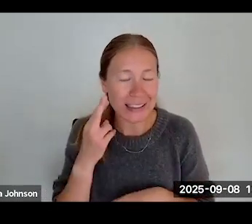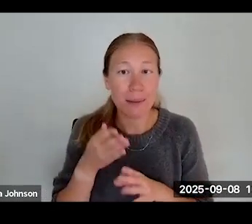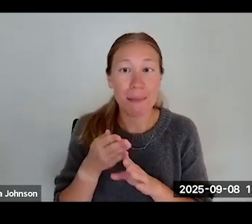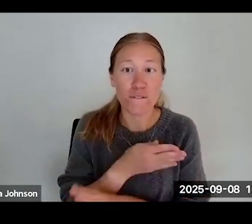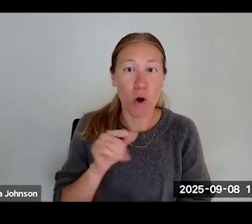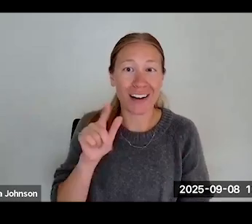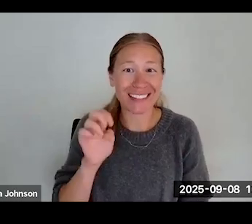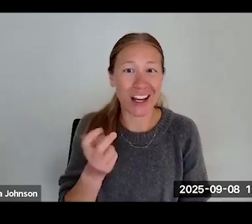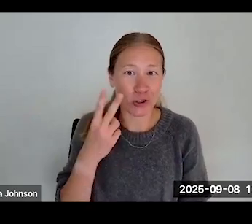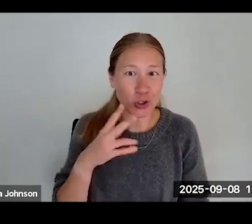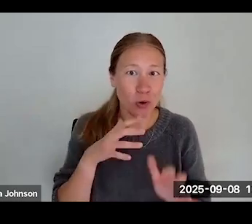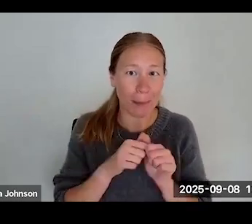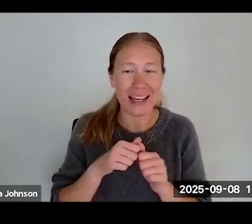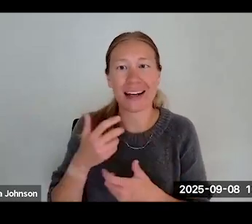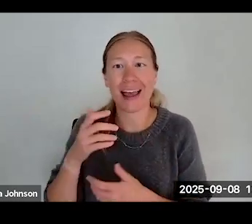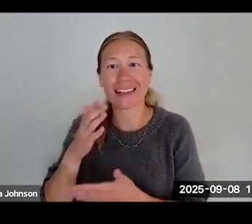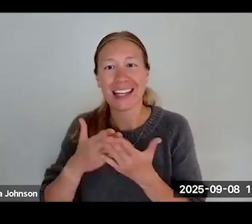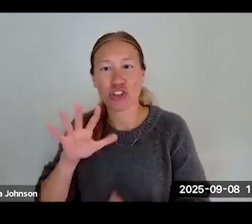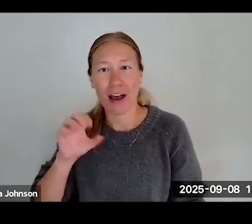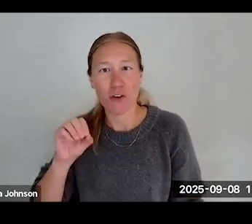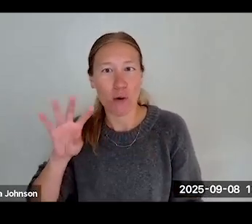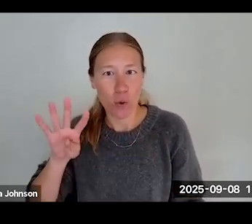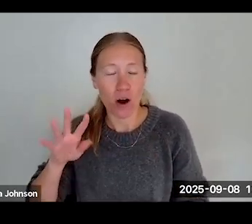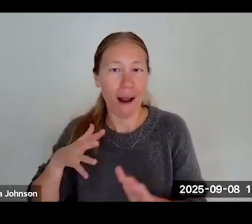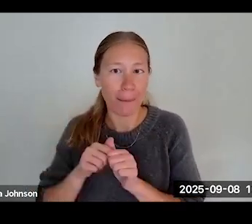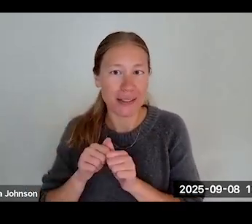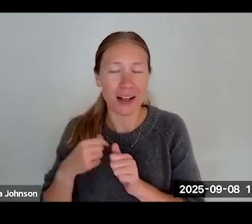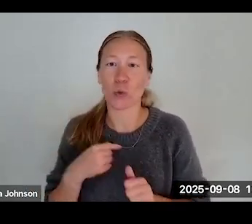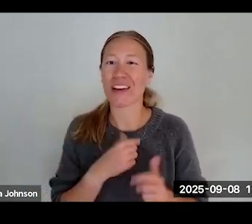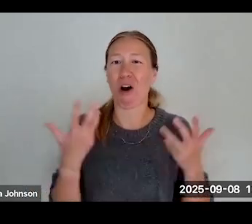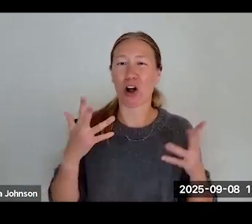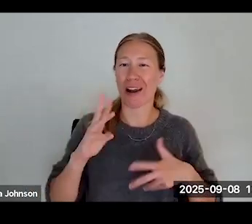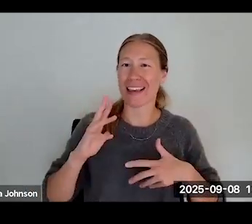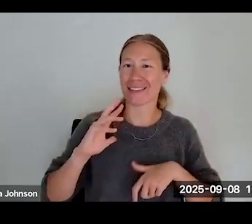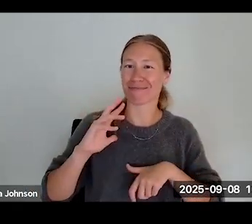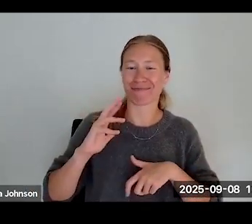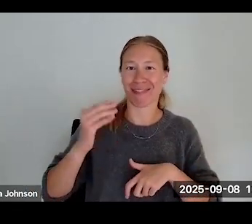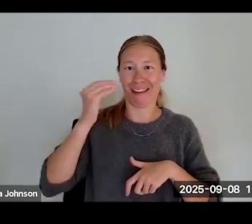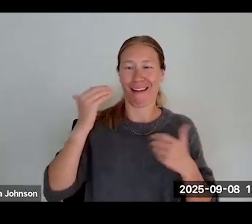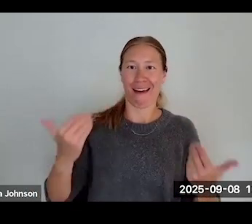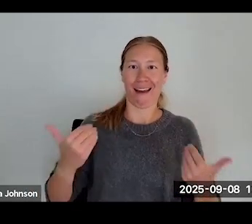and the Section 504 regulation update, we already had these laws and regs which had been interpreted as applying